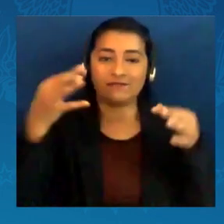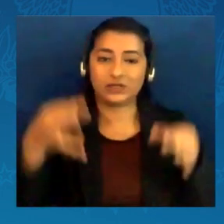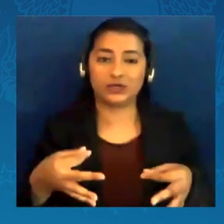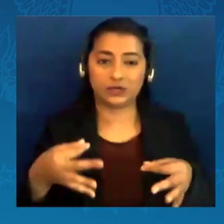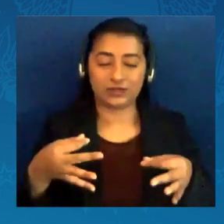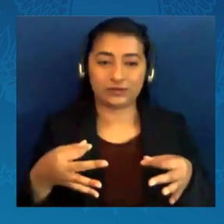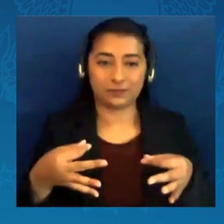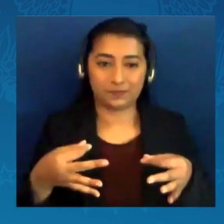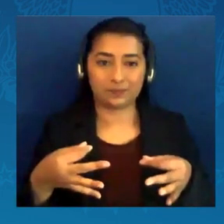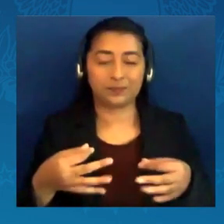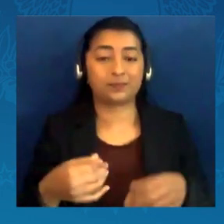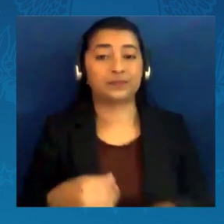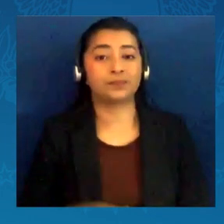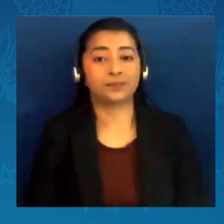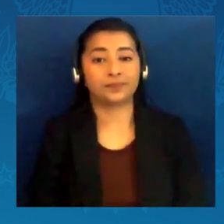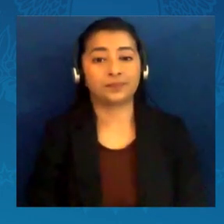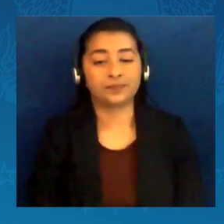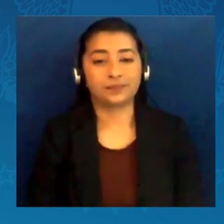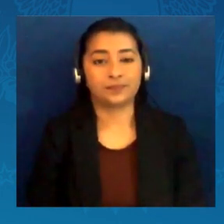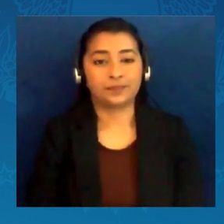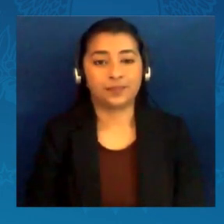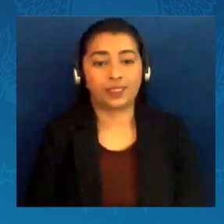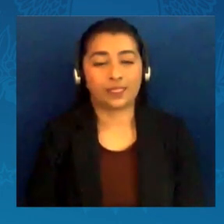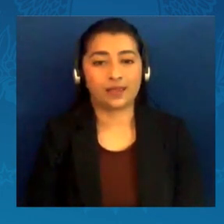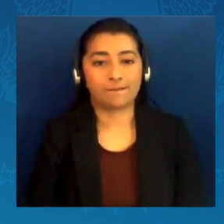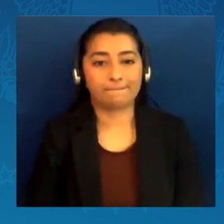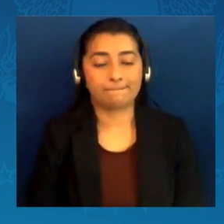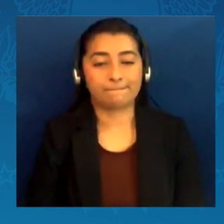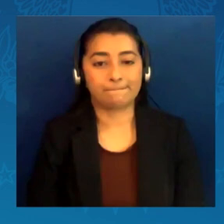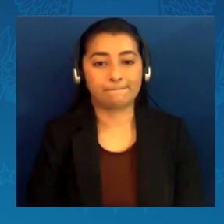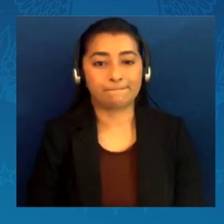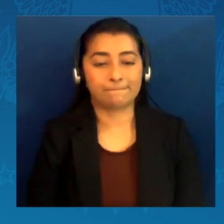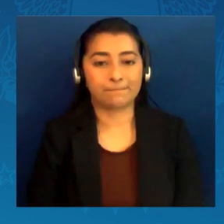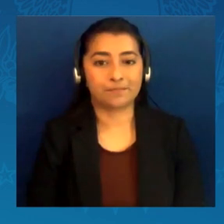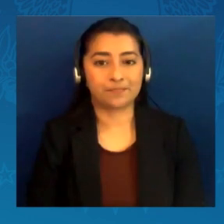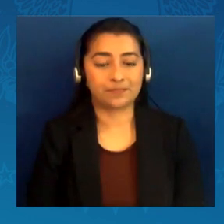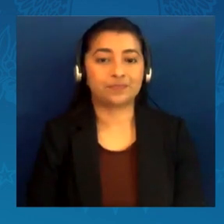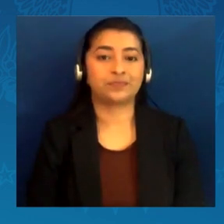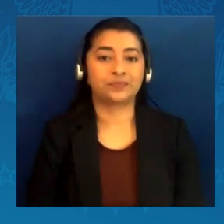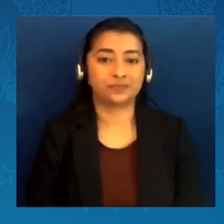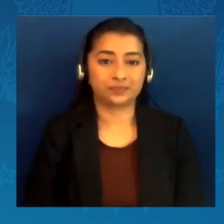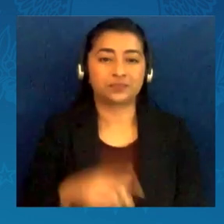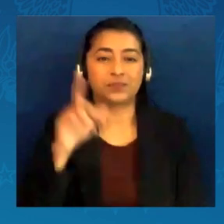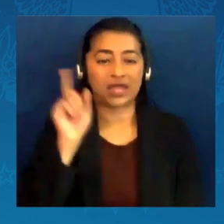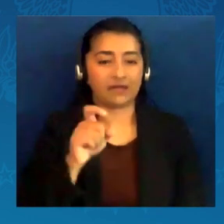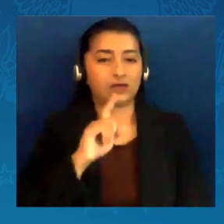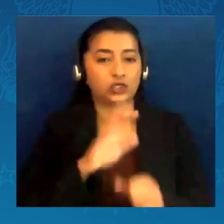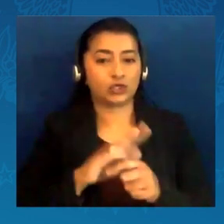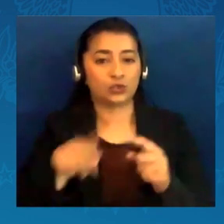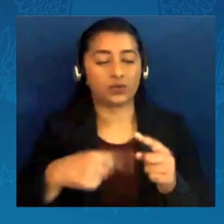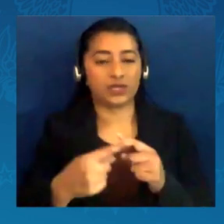understanding that this is about ensuring that when we invest in our HBCUs,